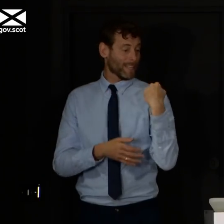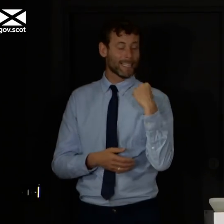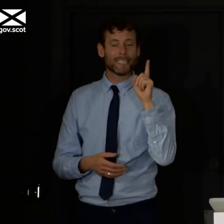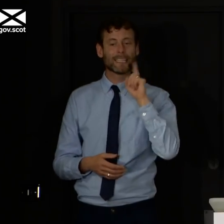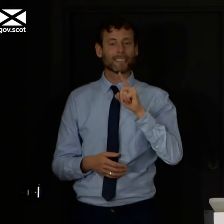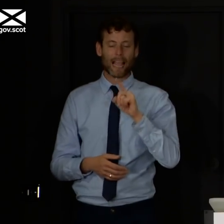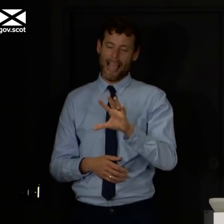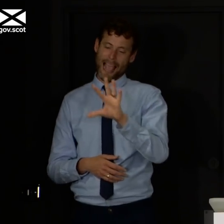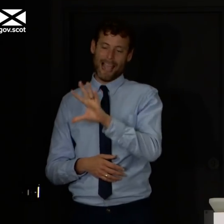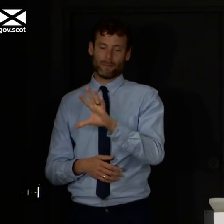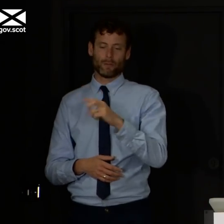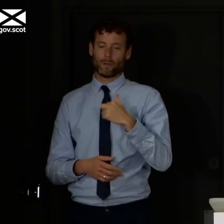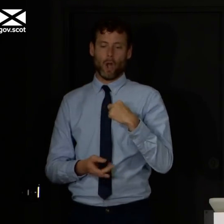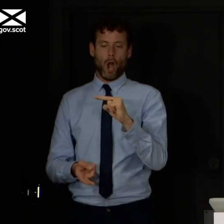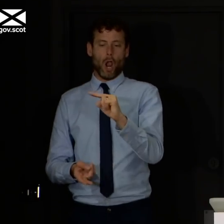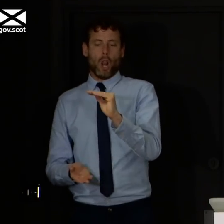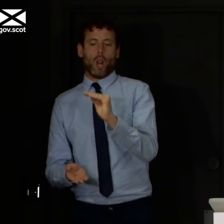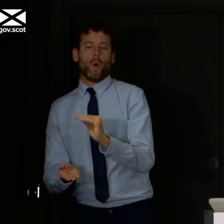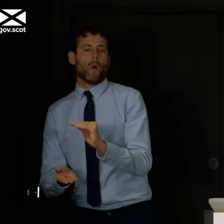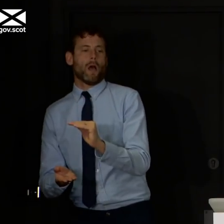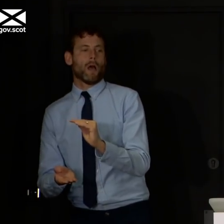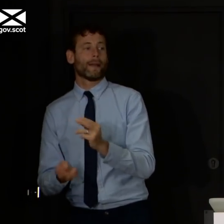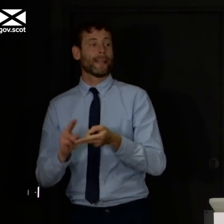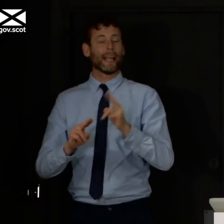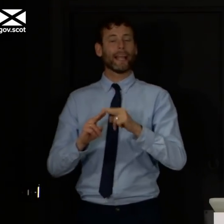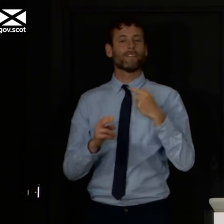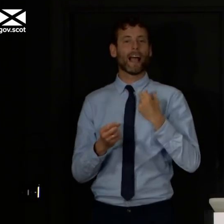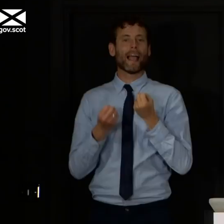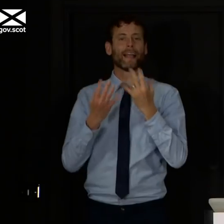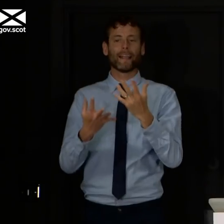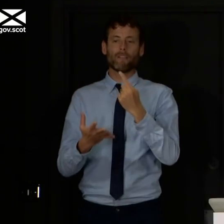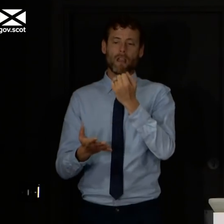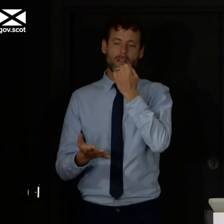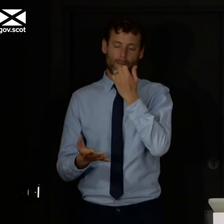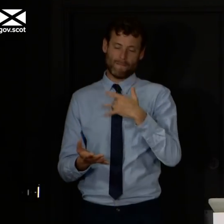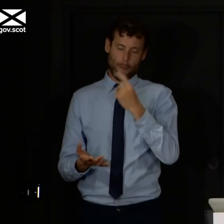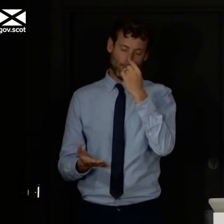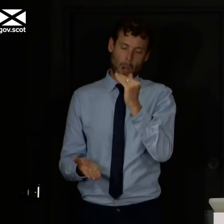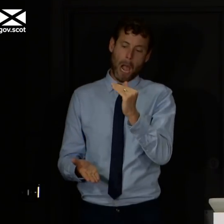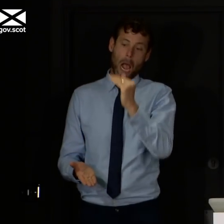yesterday. I think if I had given an overestimate, the criticism might be a bit more valid, but